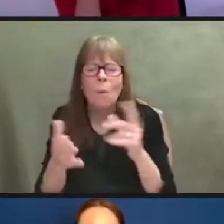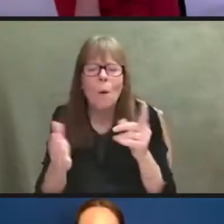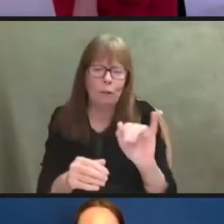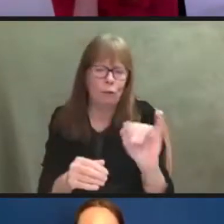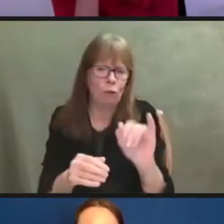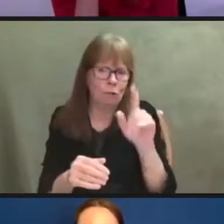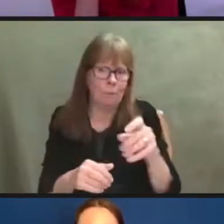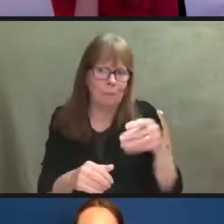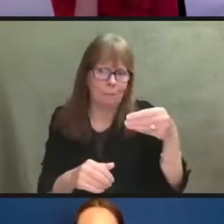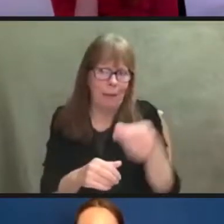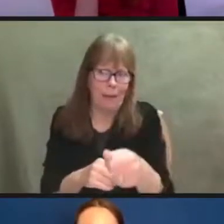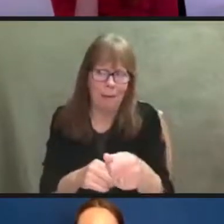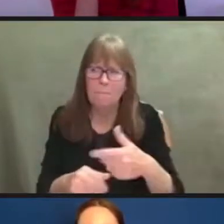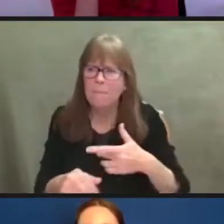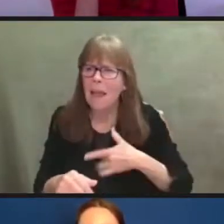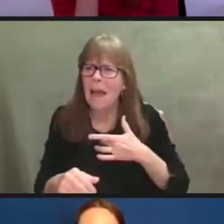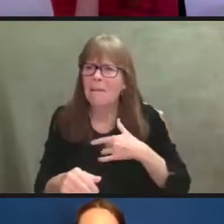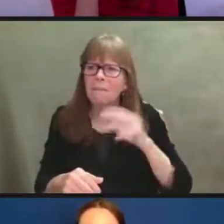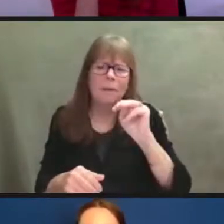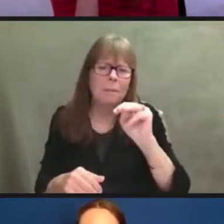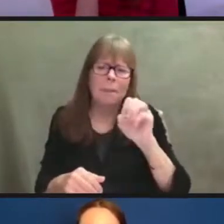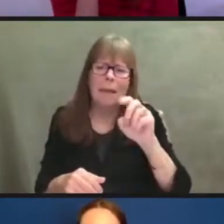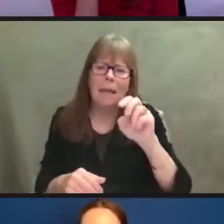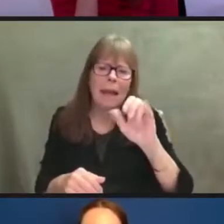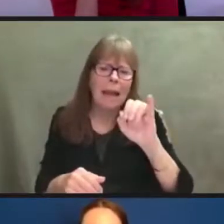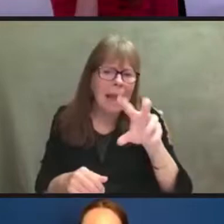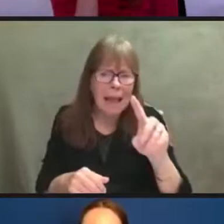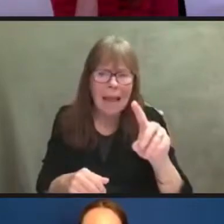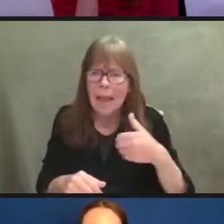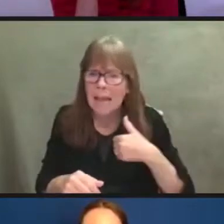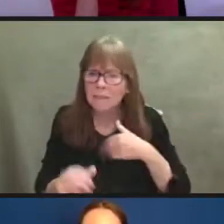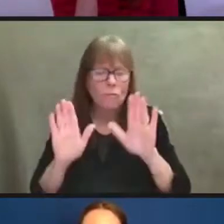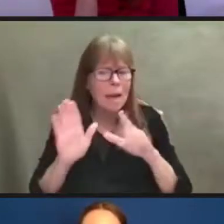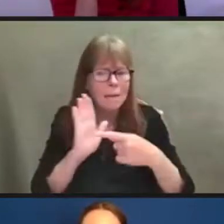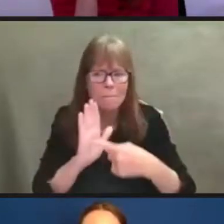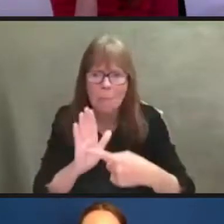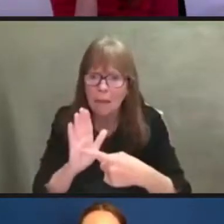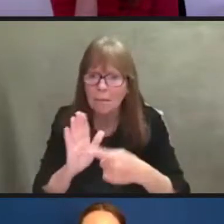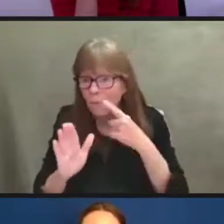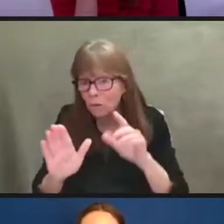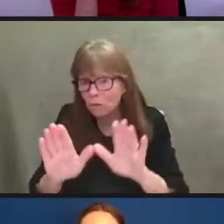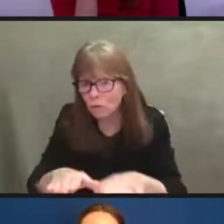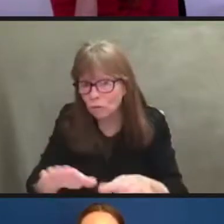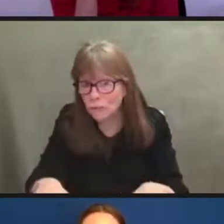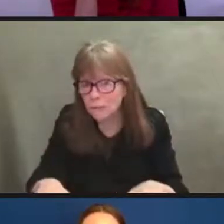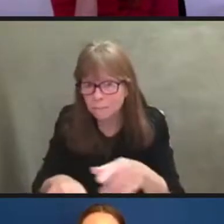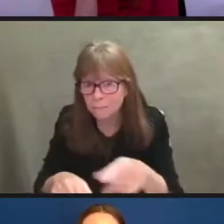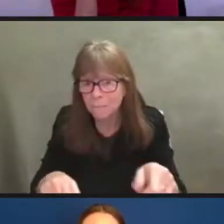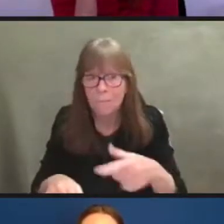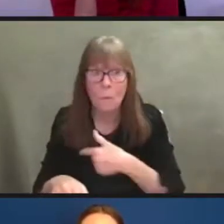I think that Medicaid has a great model: EPSDT for children, that we need to make sure is